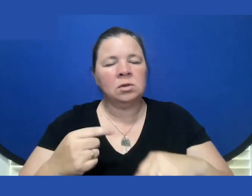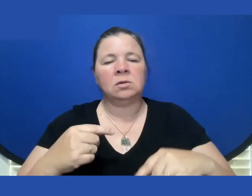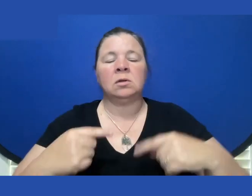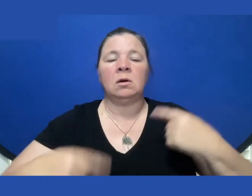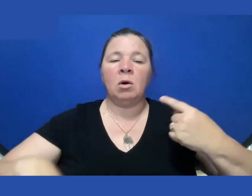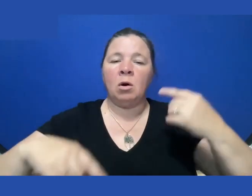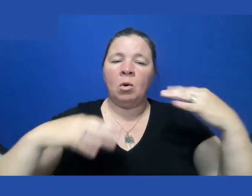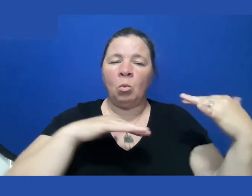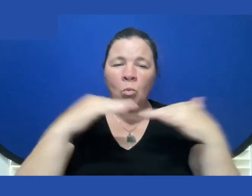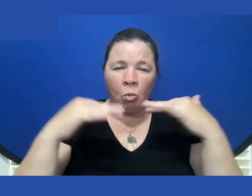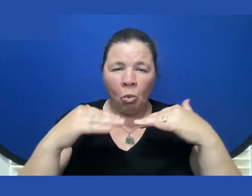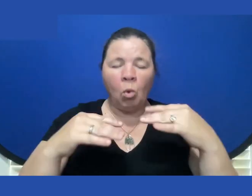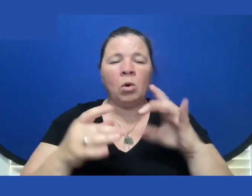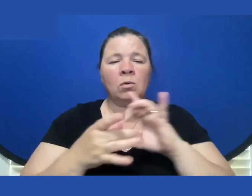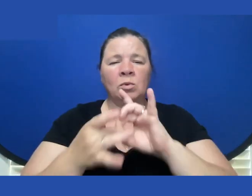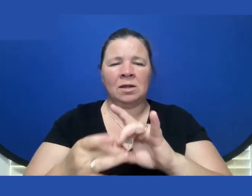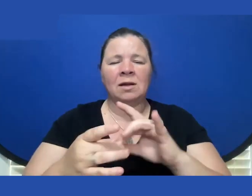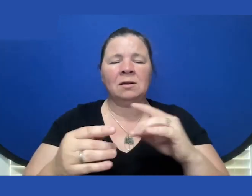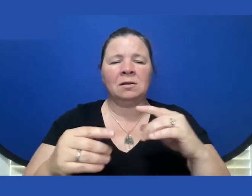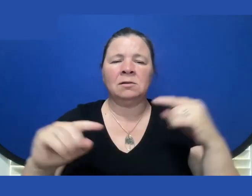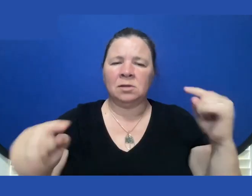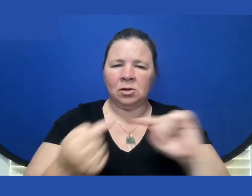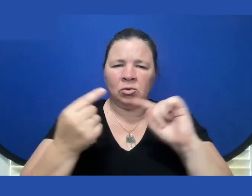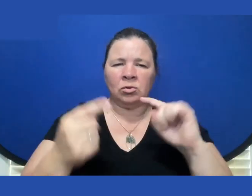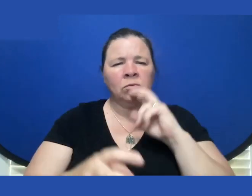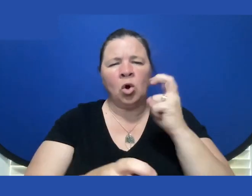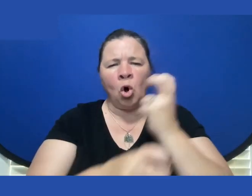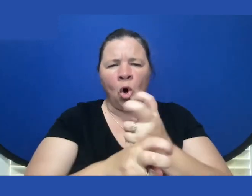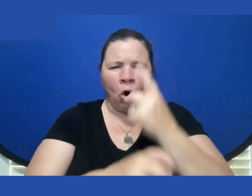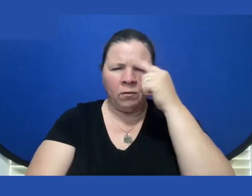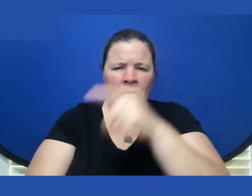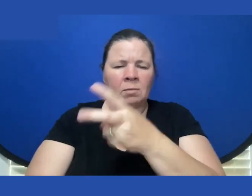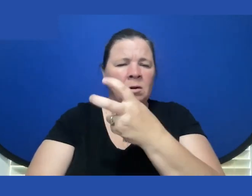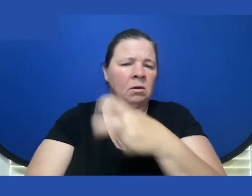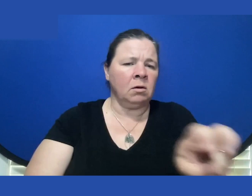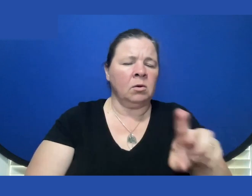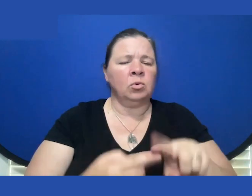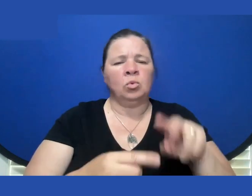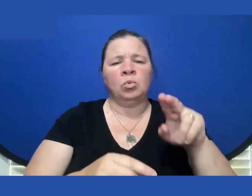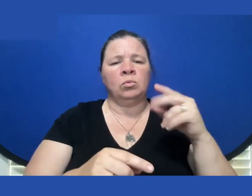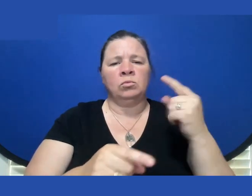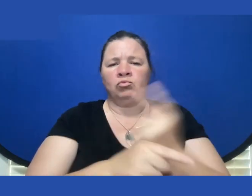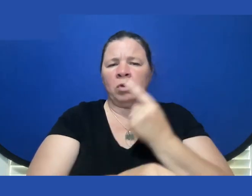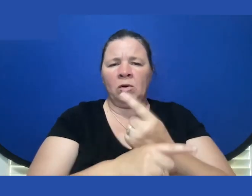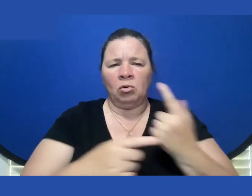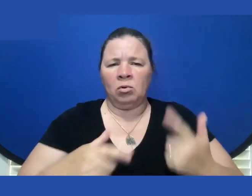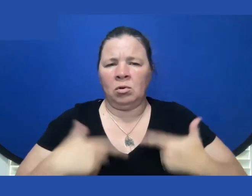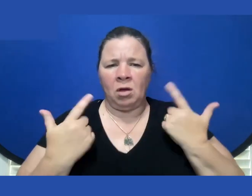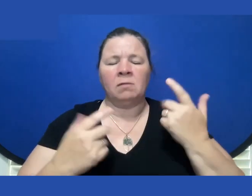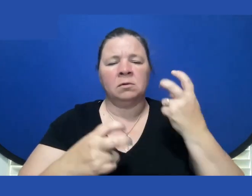And that's really hard on them, right? They're trying to transition to a civilian life and it's a tough process.